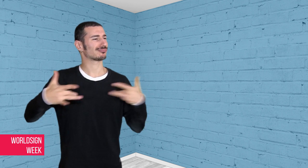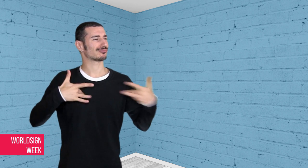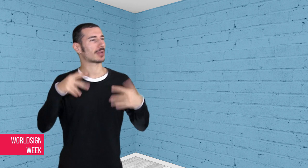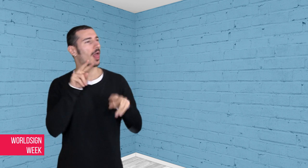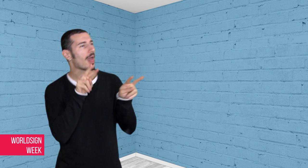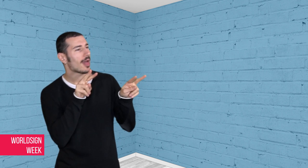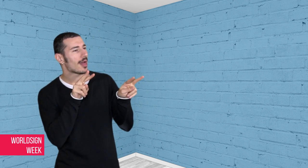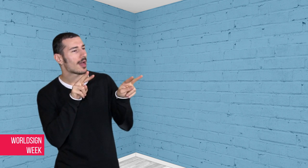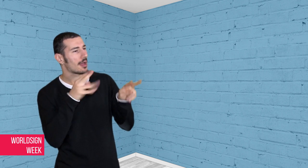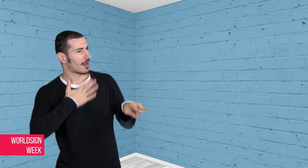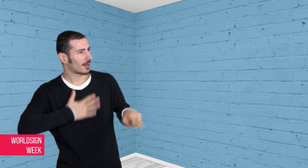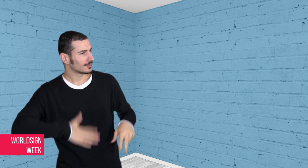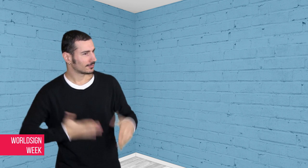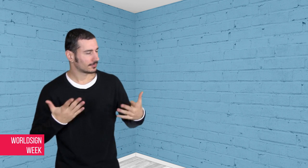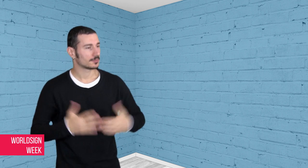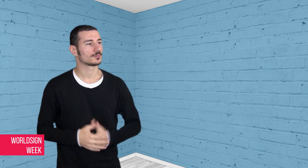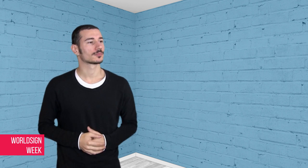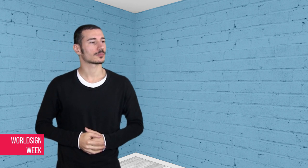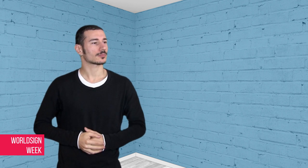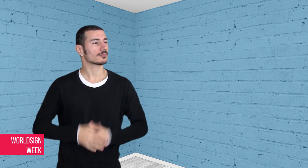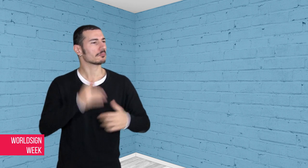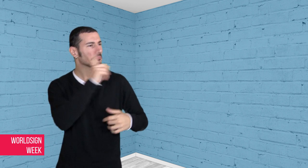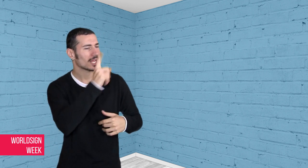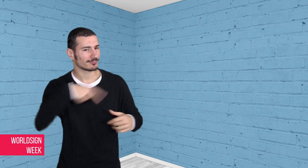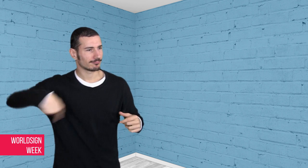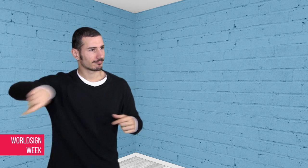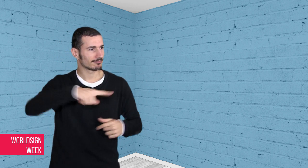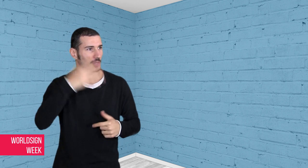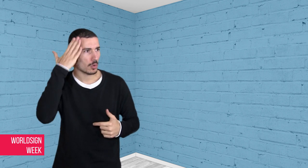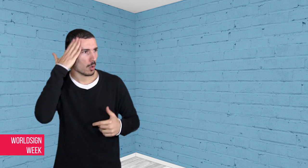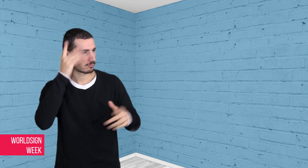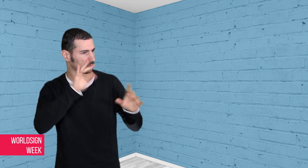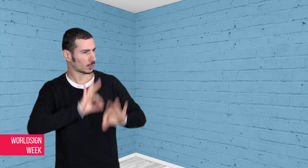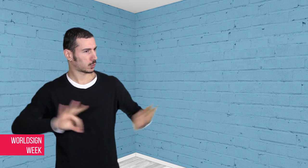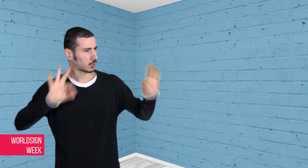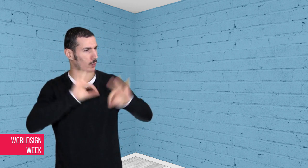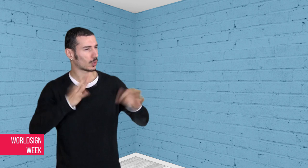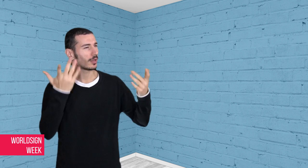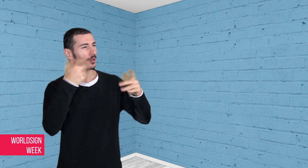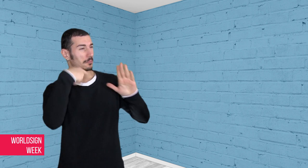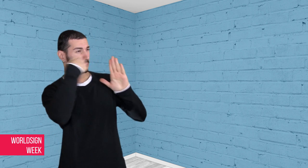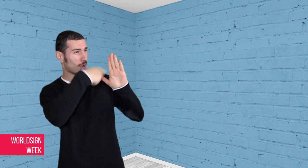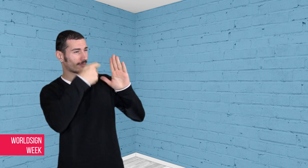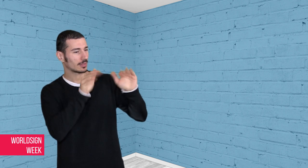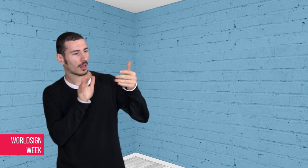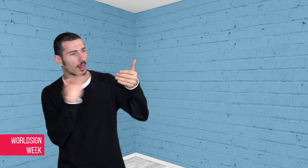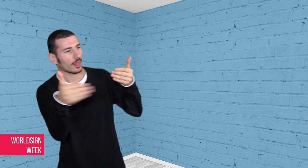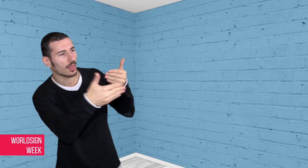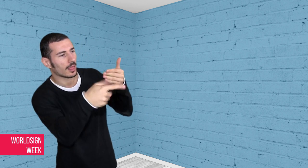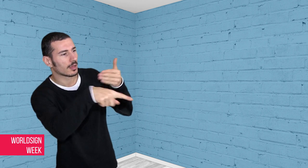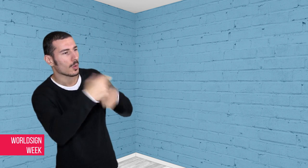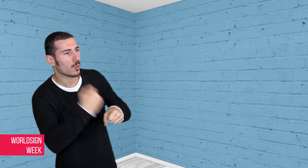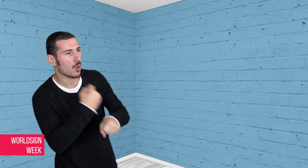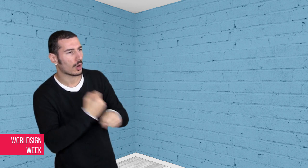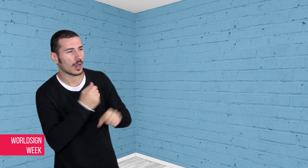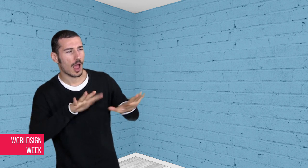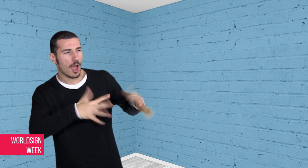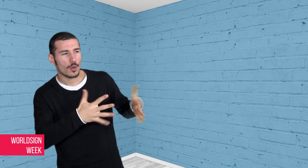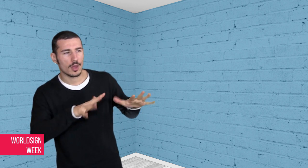act out fantasies on the screen. But what nobody sees is the thousands of